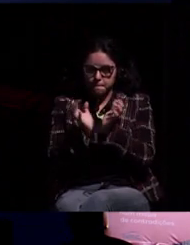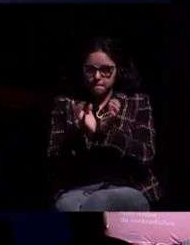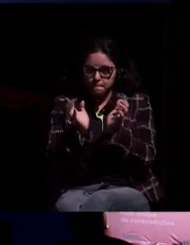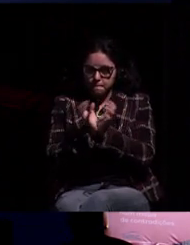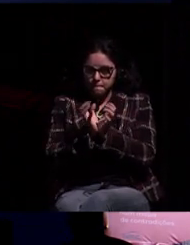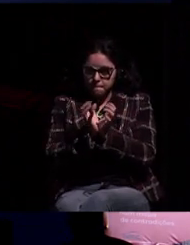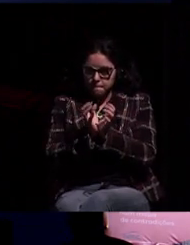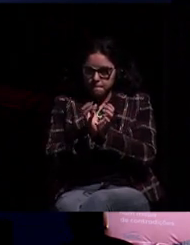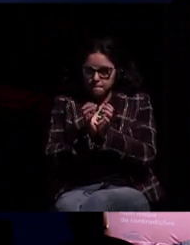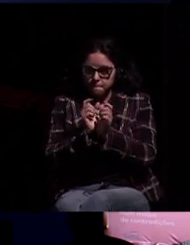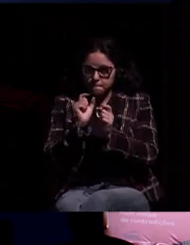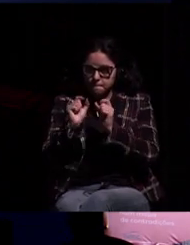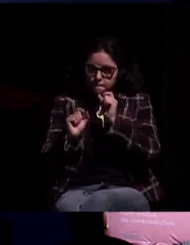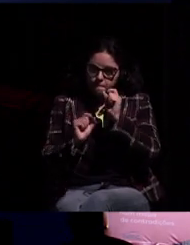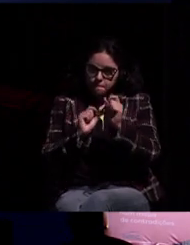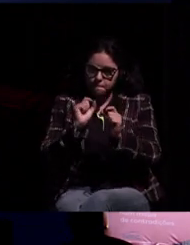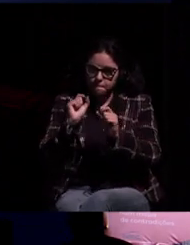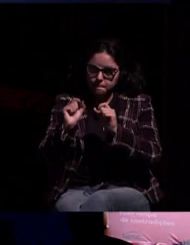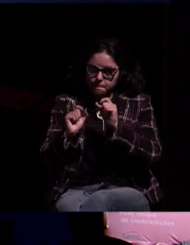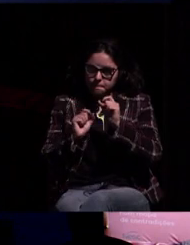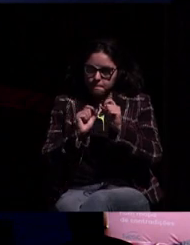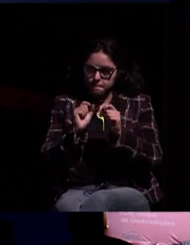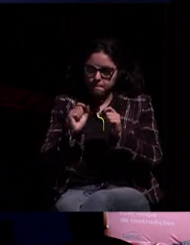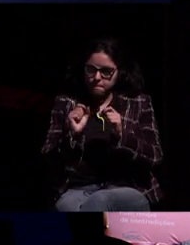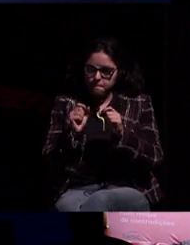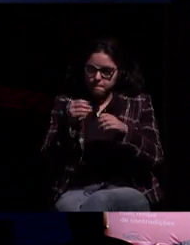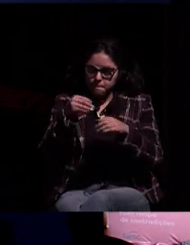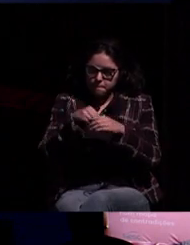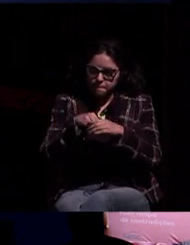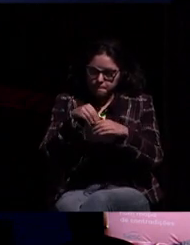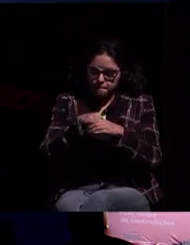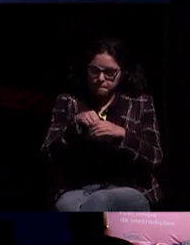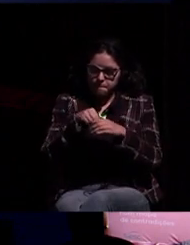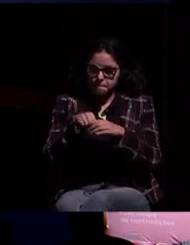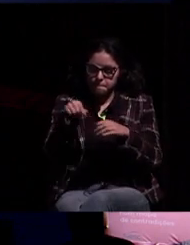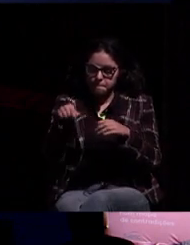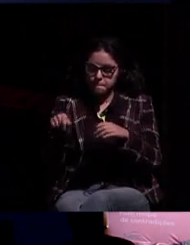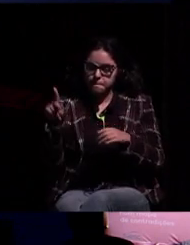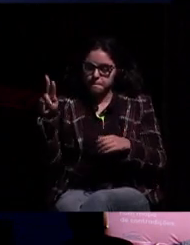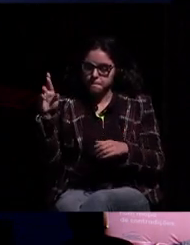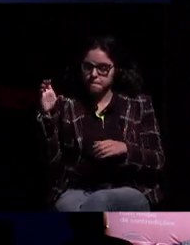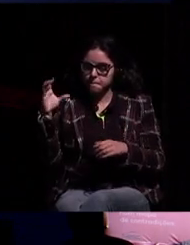that affect this process of precariousness and work depreciation.